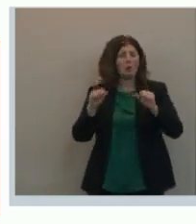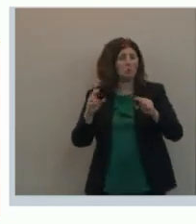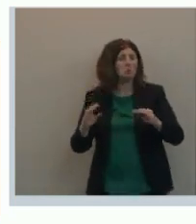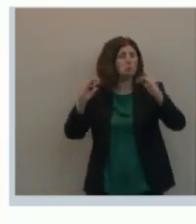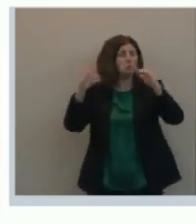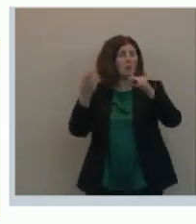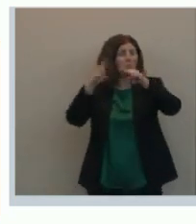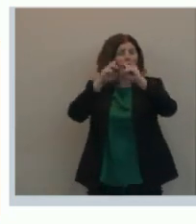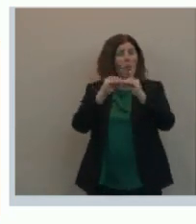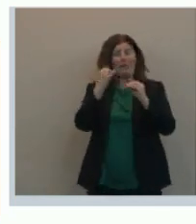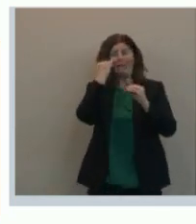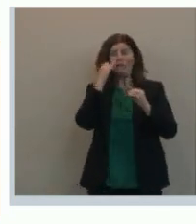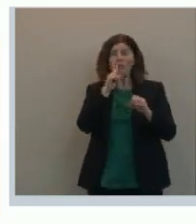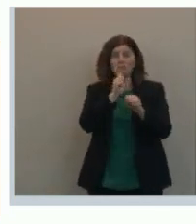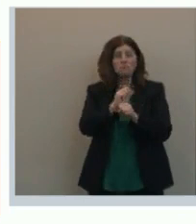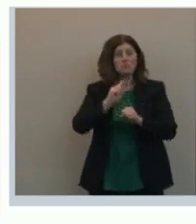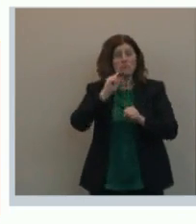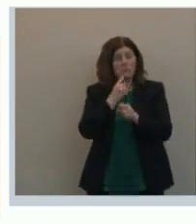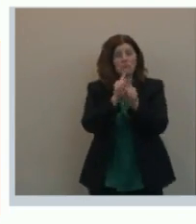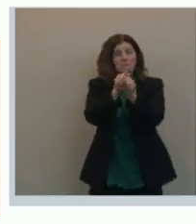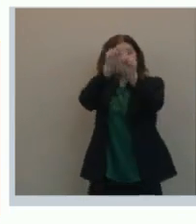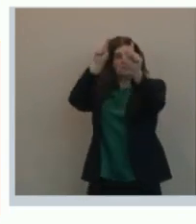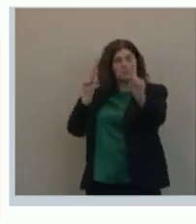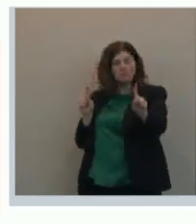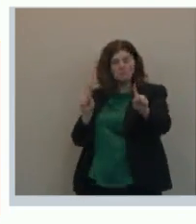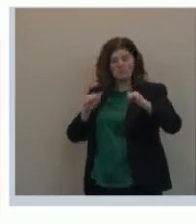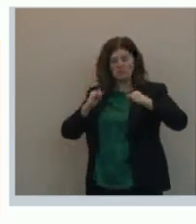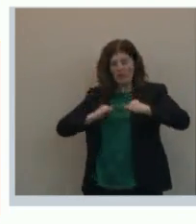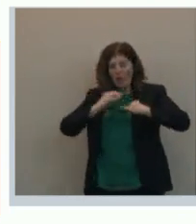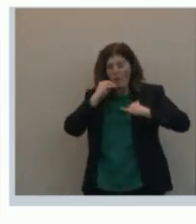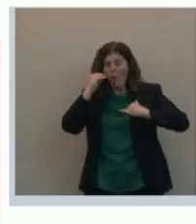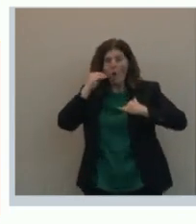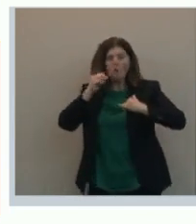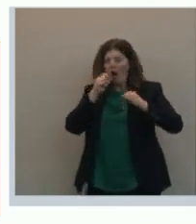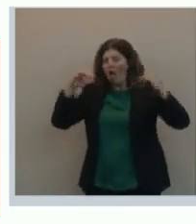RIGHT NOW, UNFORTUNATELY, WE ARE SOMEWHERE BETWEEN LOW INTERVENTION AND MODERATE INTERVENTION.